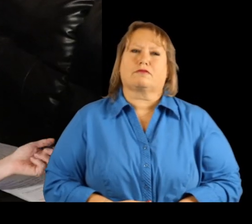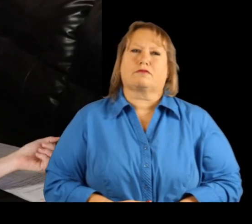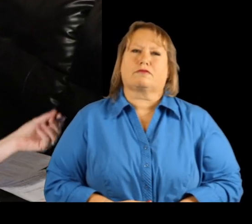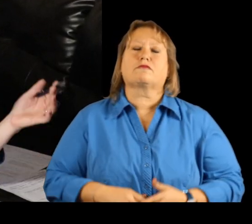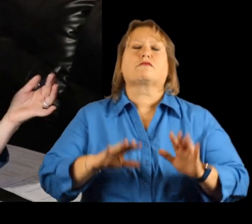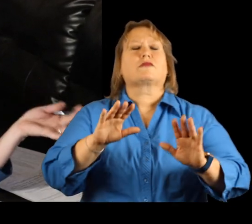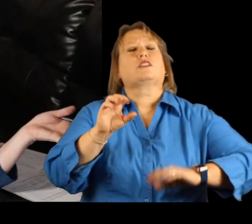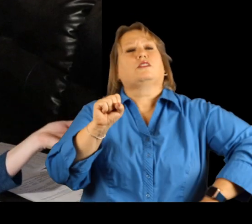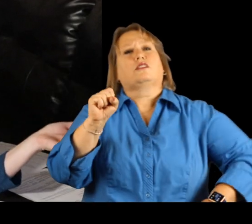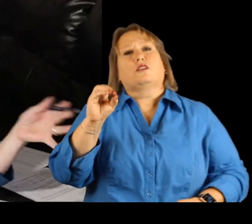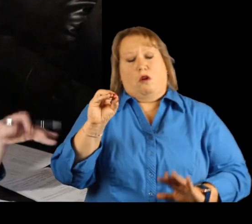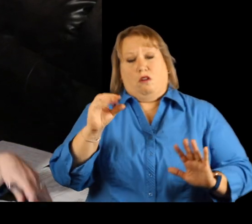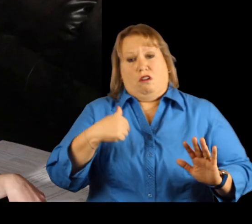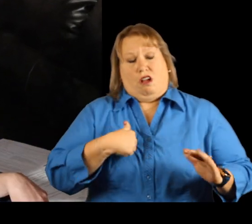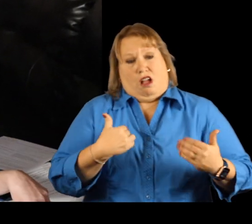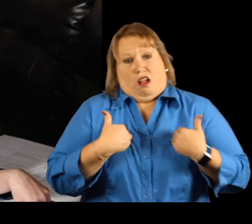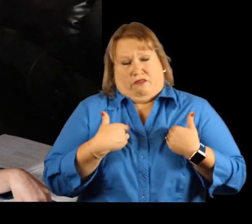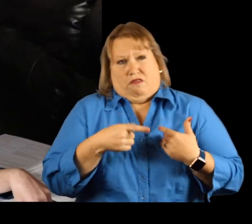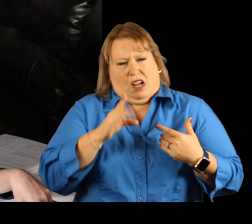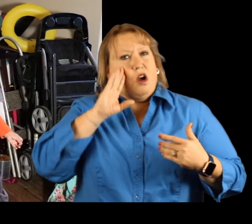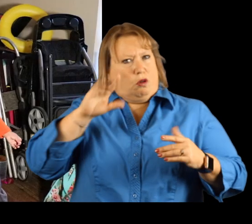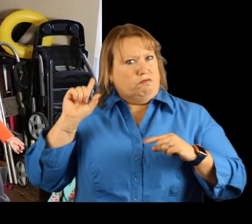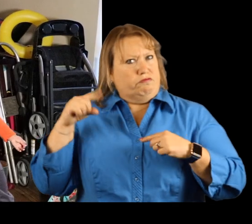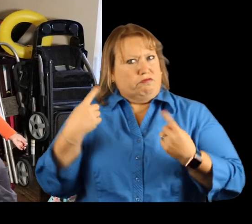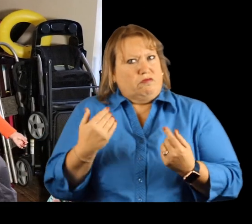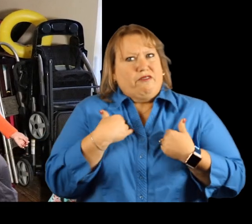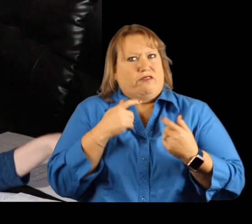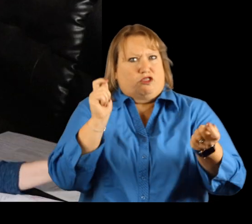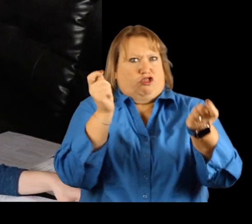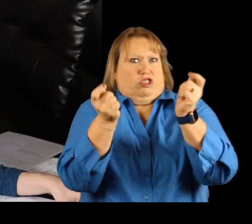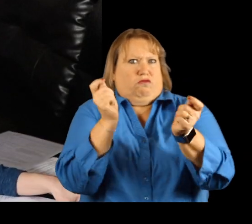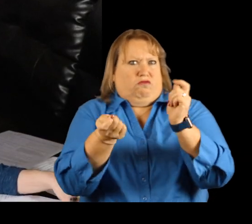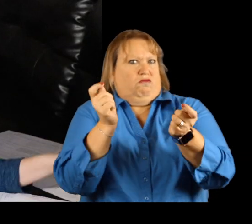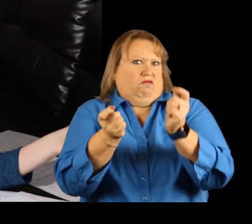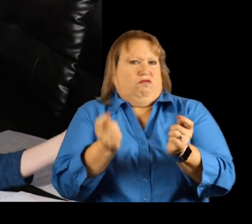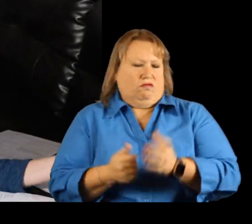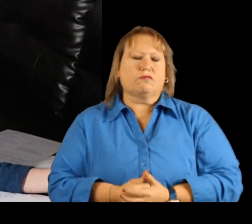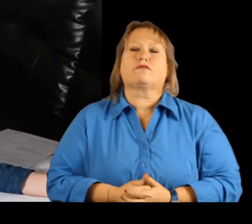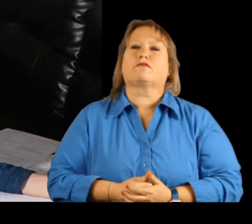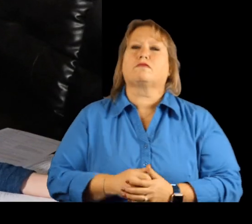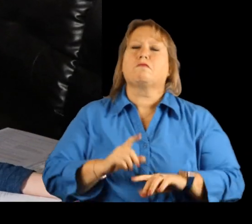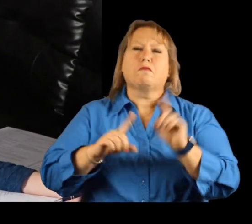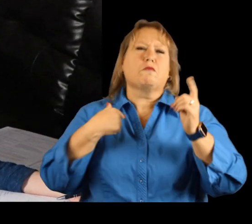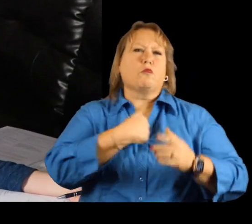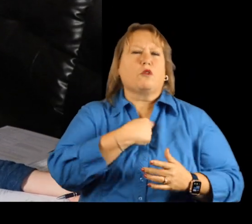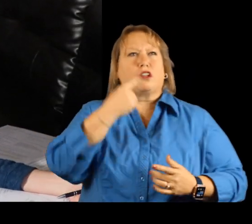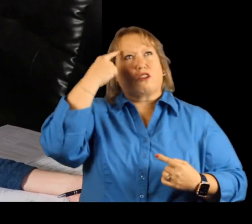So, what I have, I know there's been some changes. But we had thought that the right we had